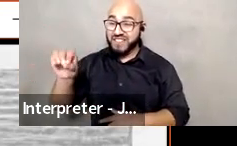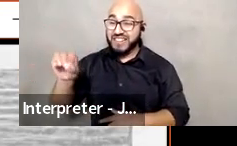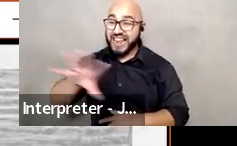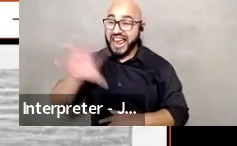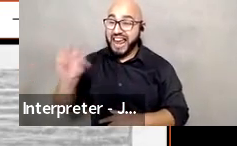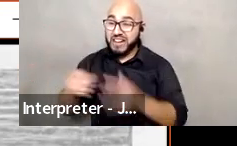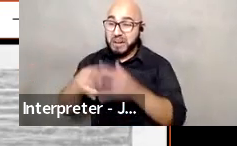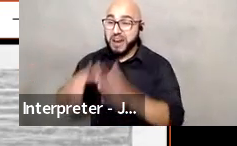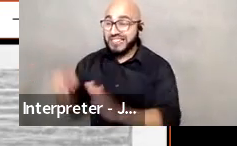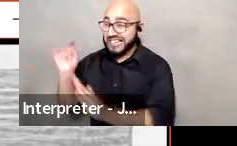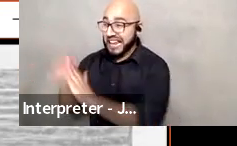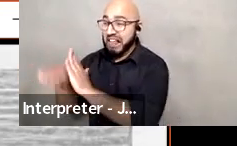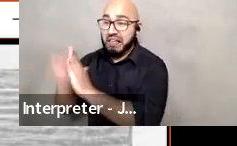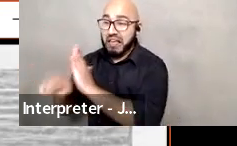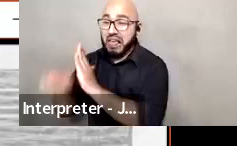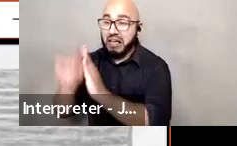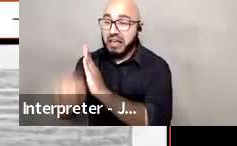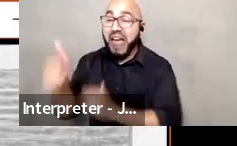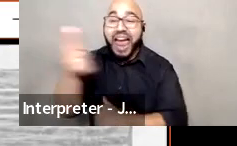This is a straight out massacre.